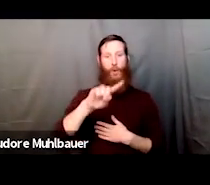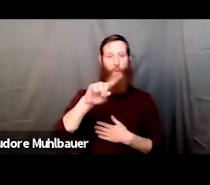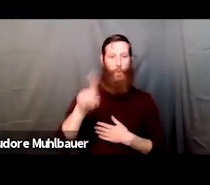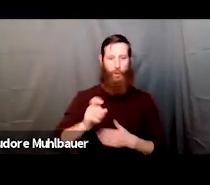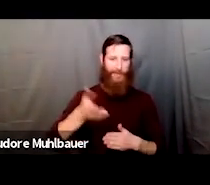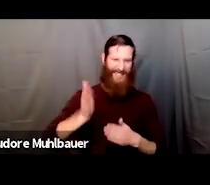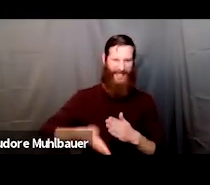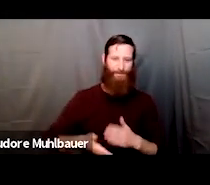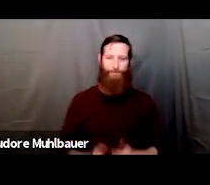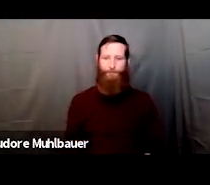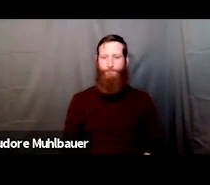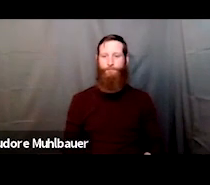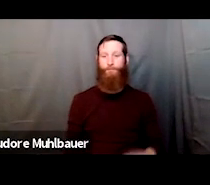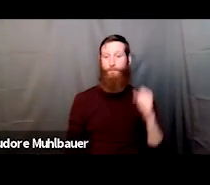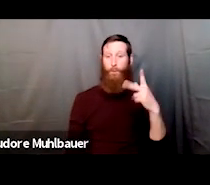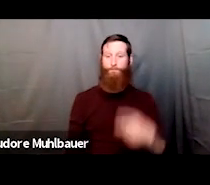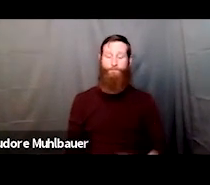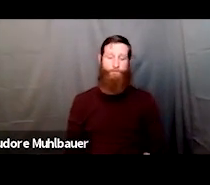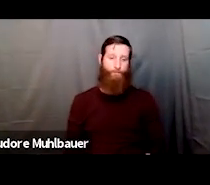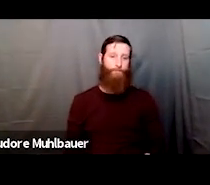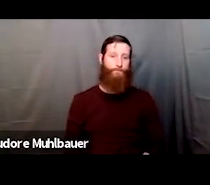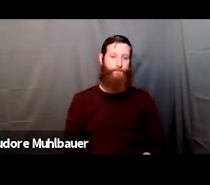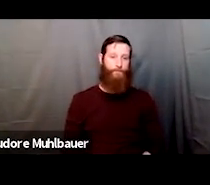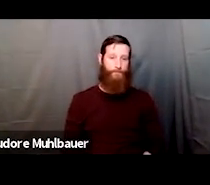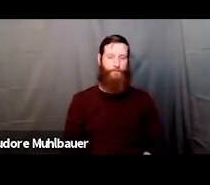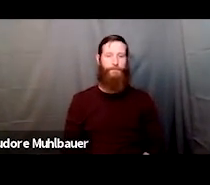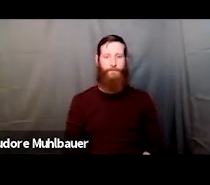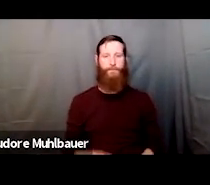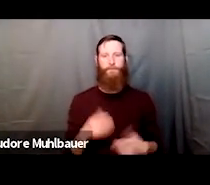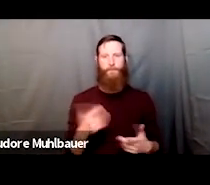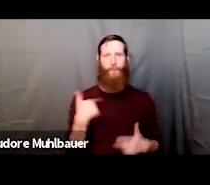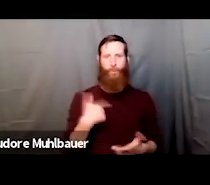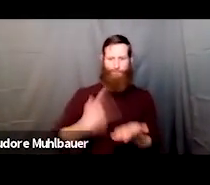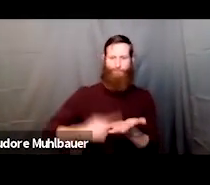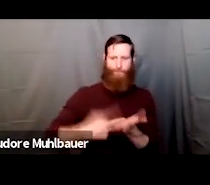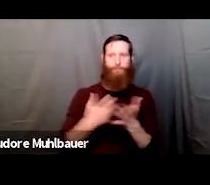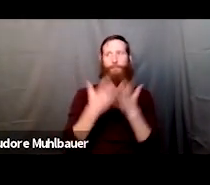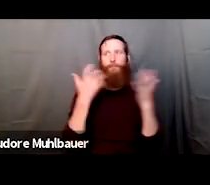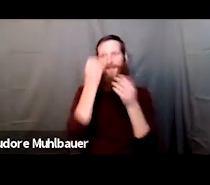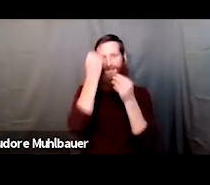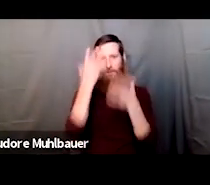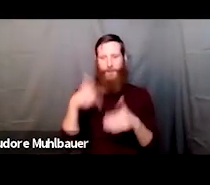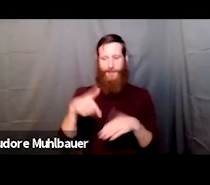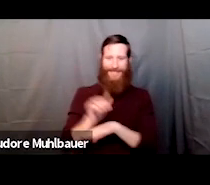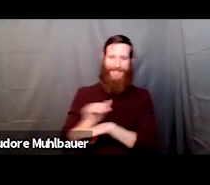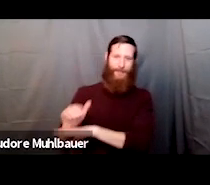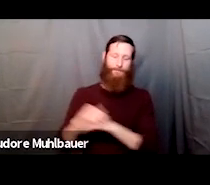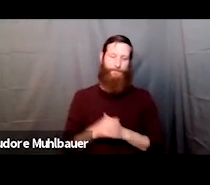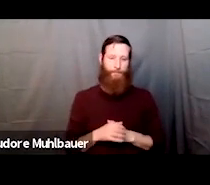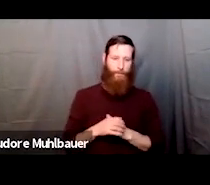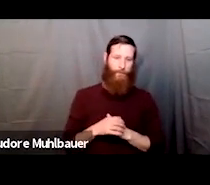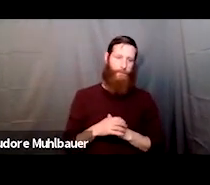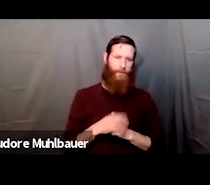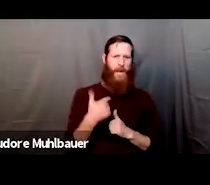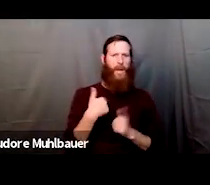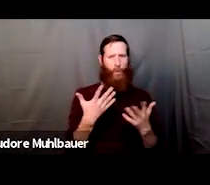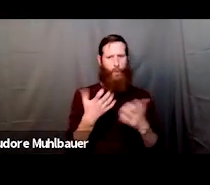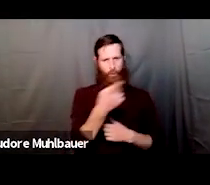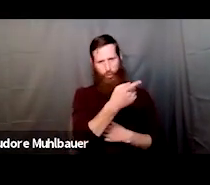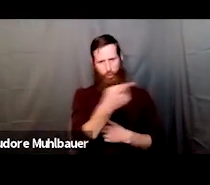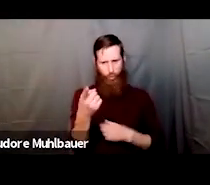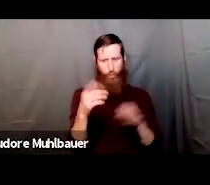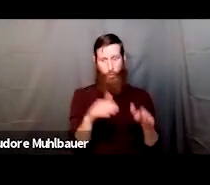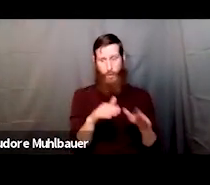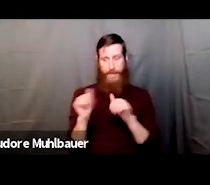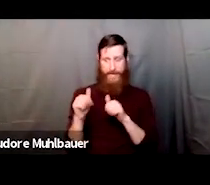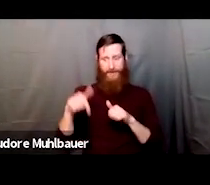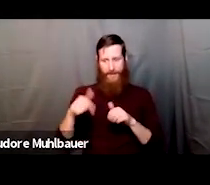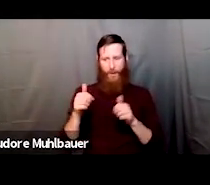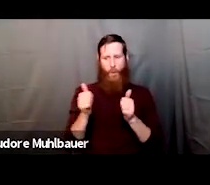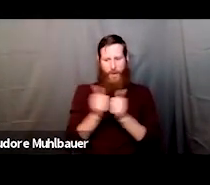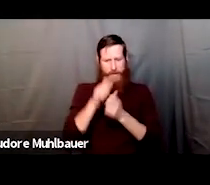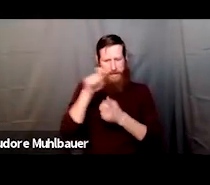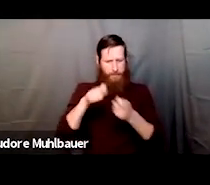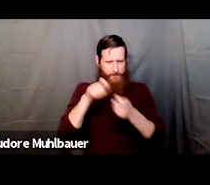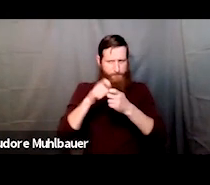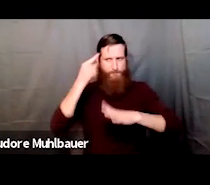So, we have covered a lot of information this evening, and I do want you all to walk away with some specific things you can do